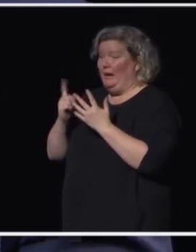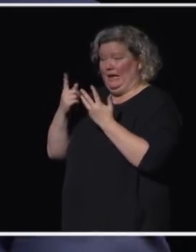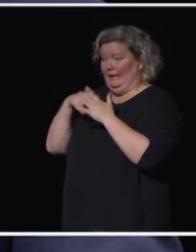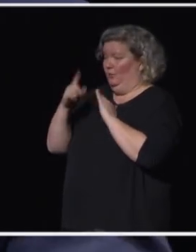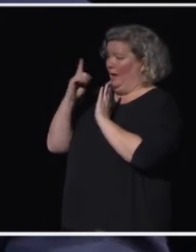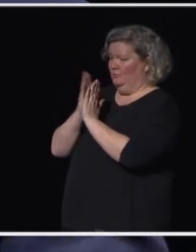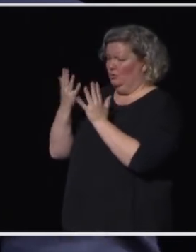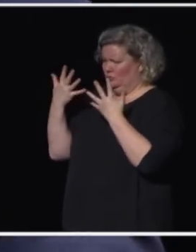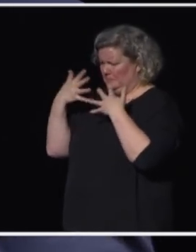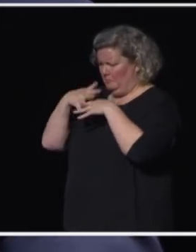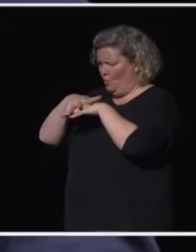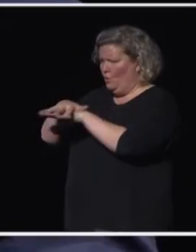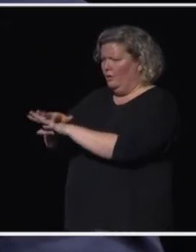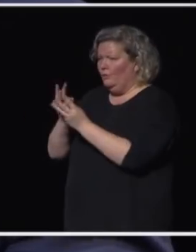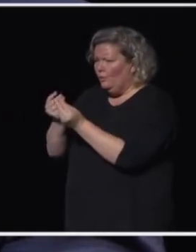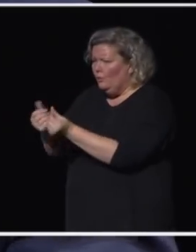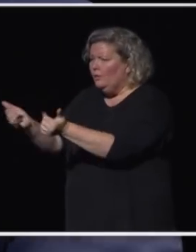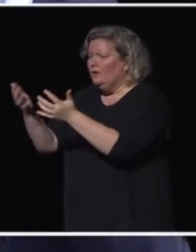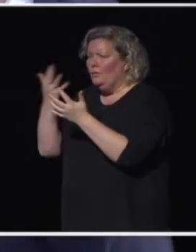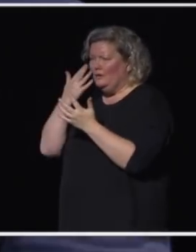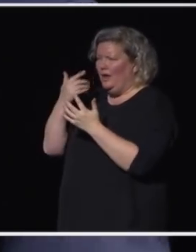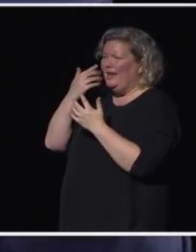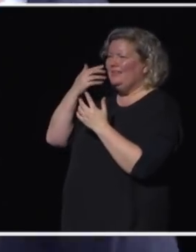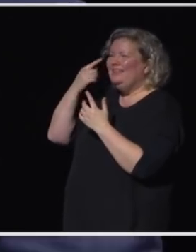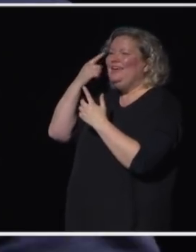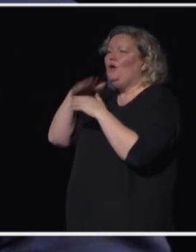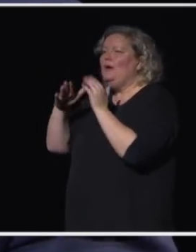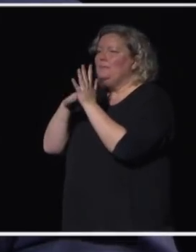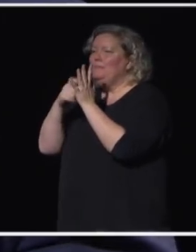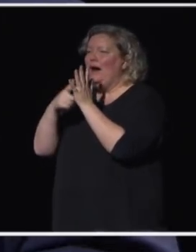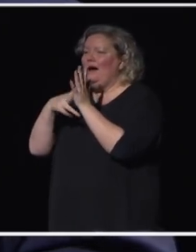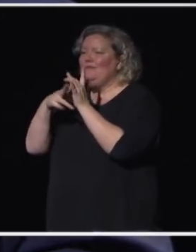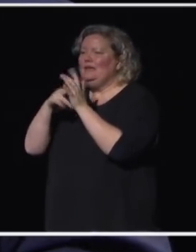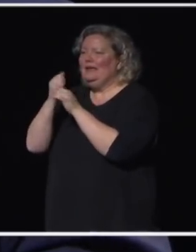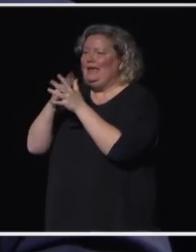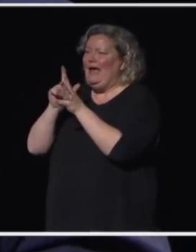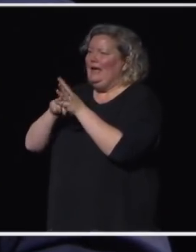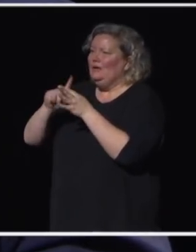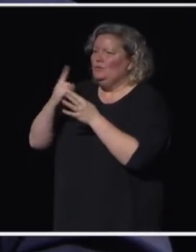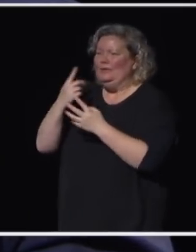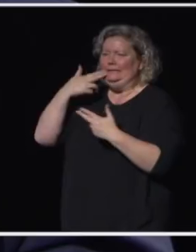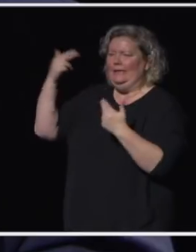When I, you know, read Baldwin, I think of listening to Marvin Gaye and how Marvin Gaye can just move around like it was nothing. And I always wanted to be able to --